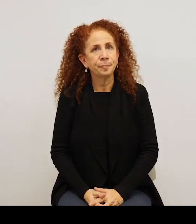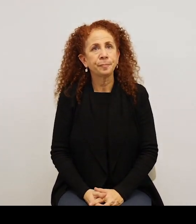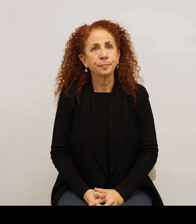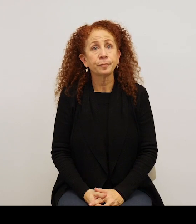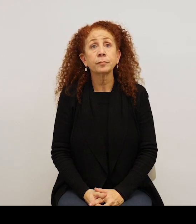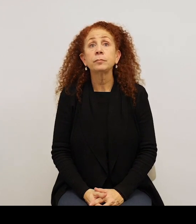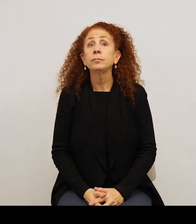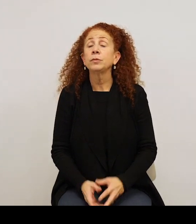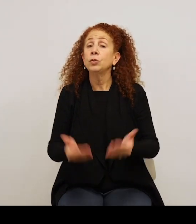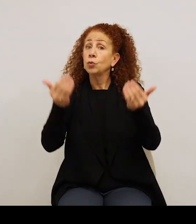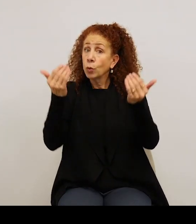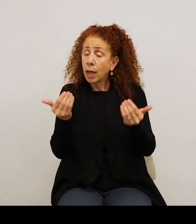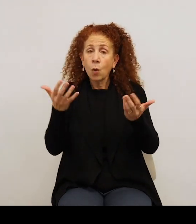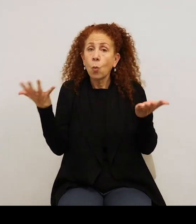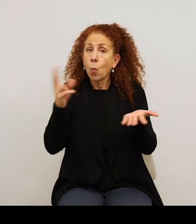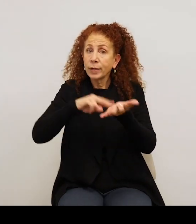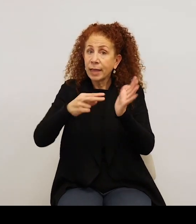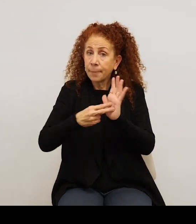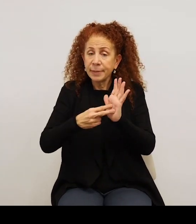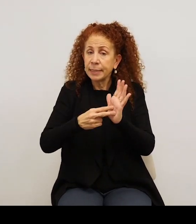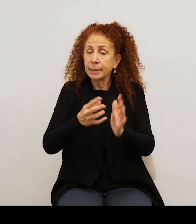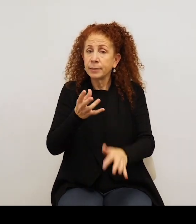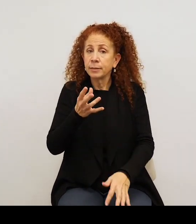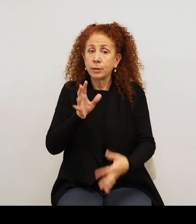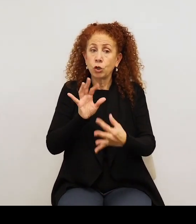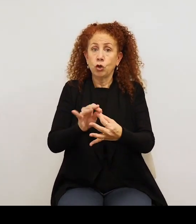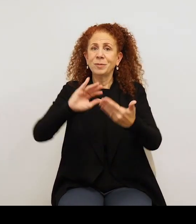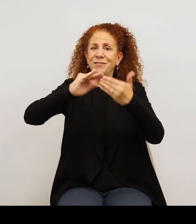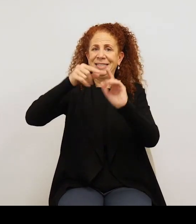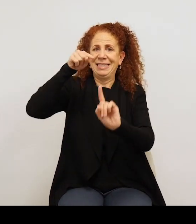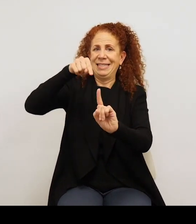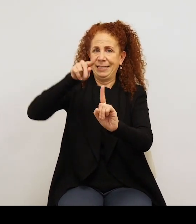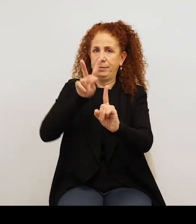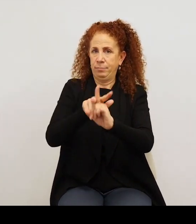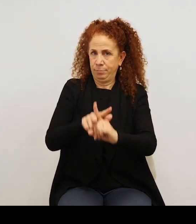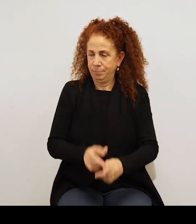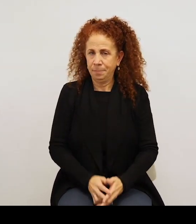And now what does that mean with regard to cities?